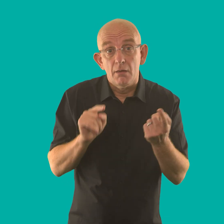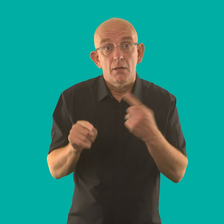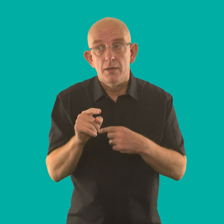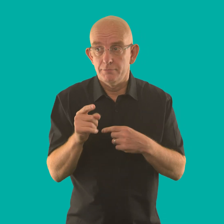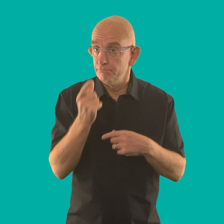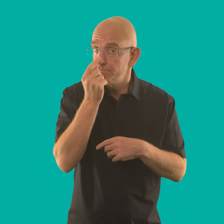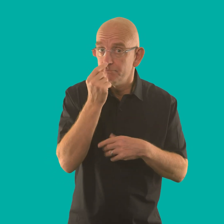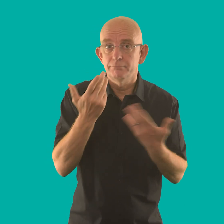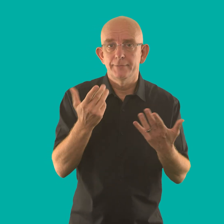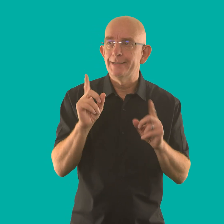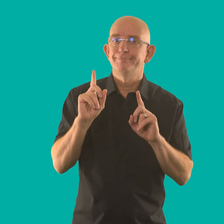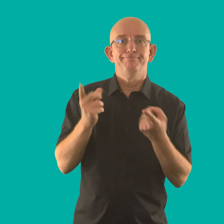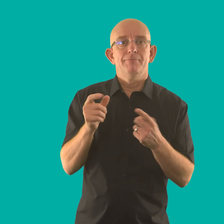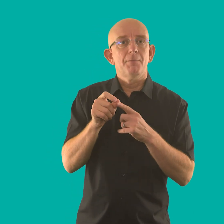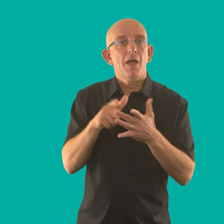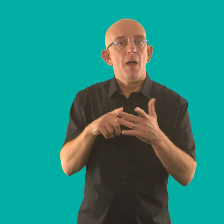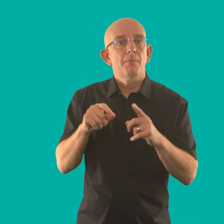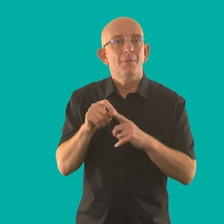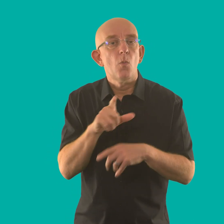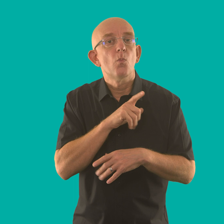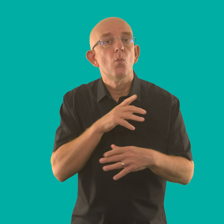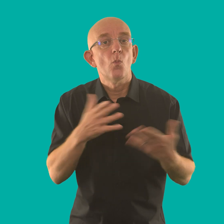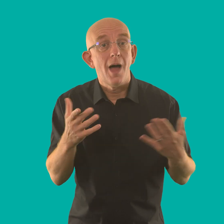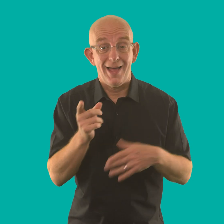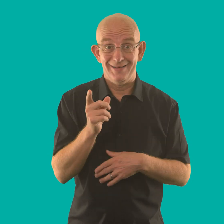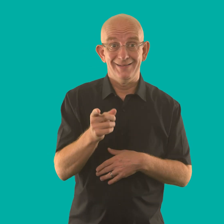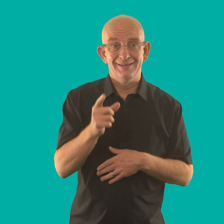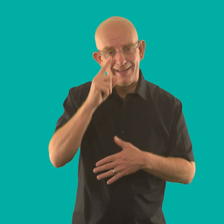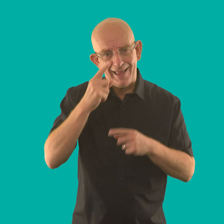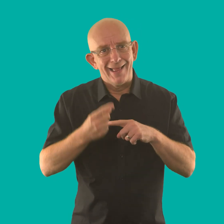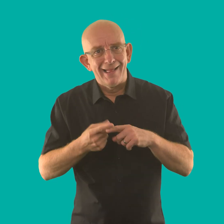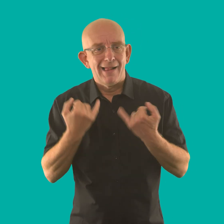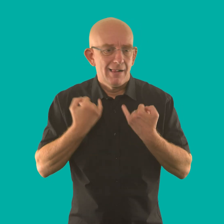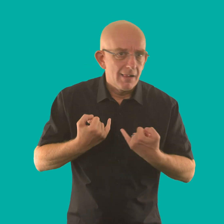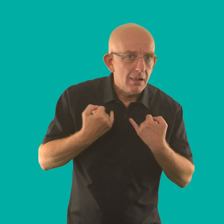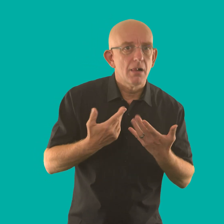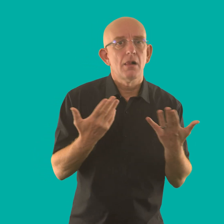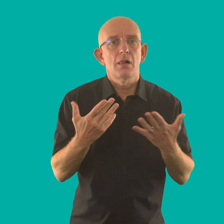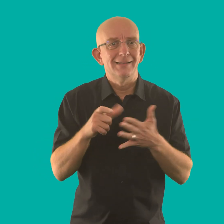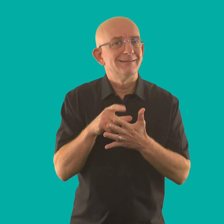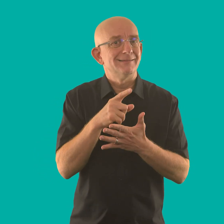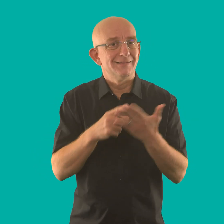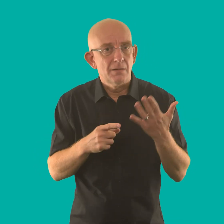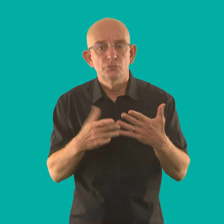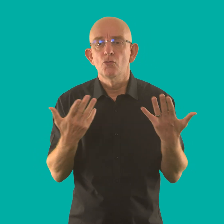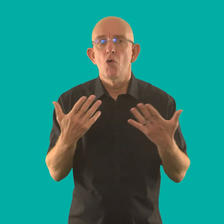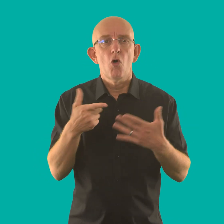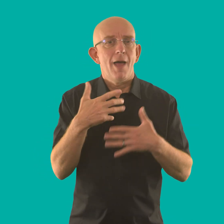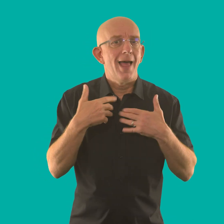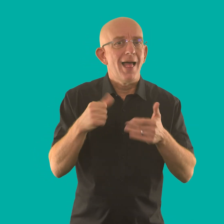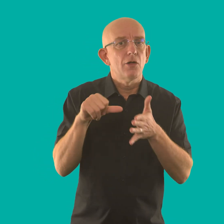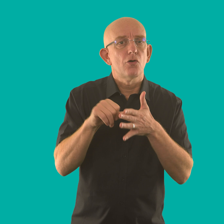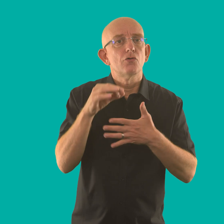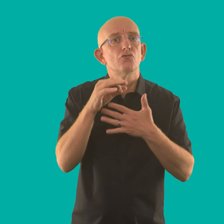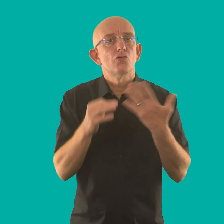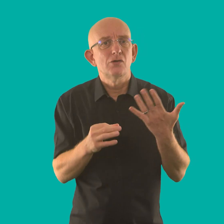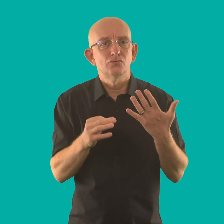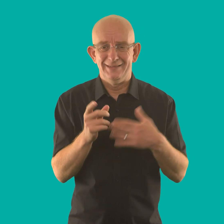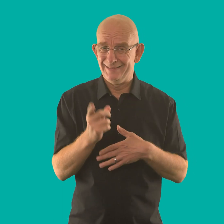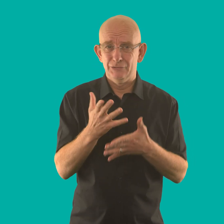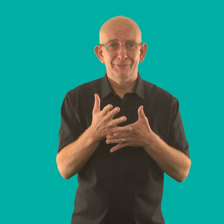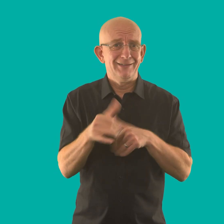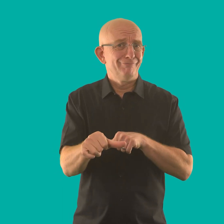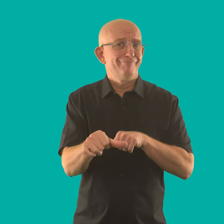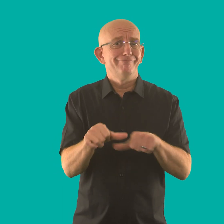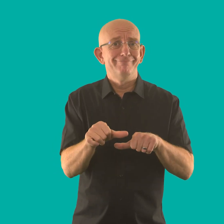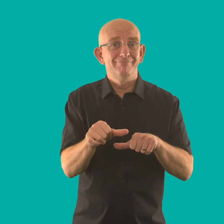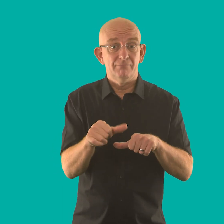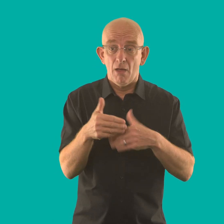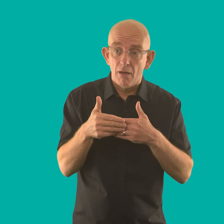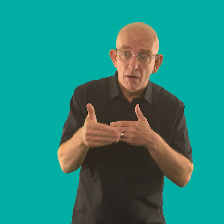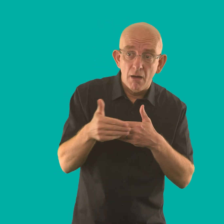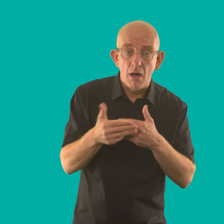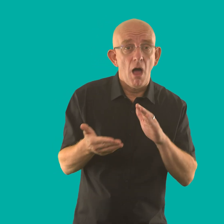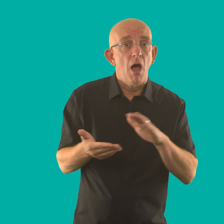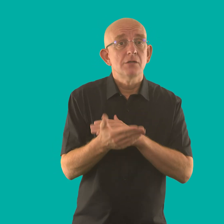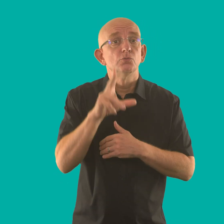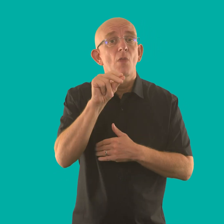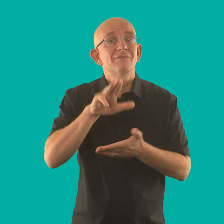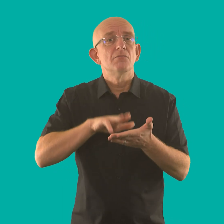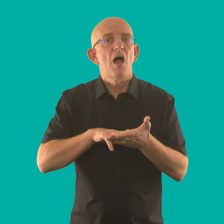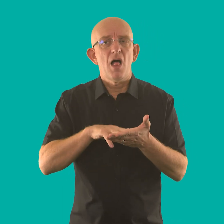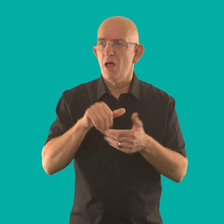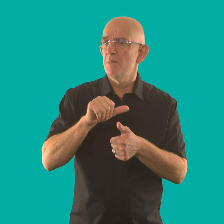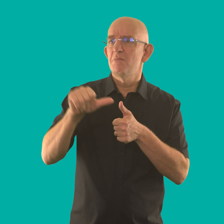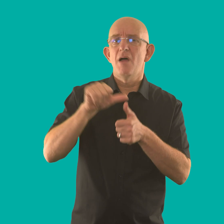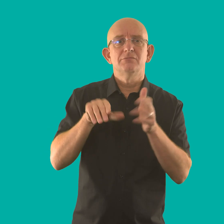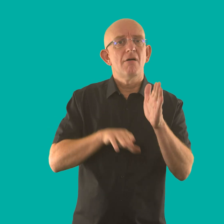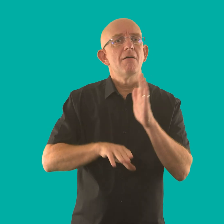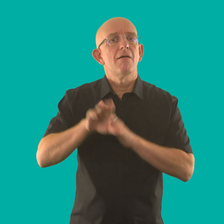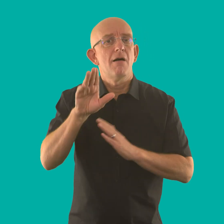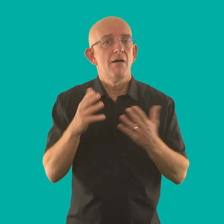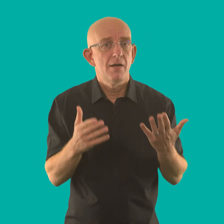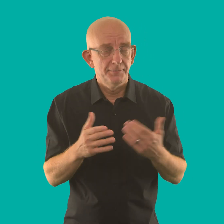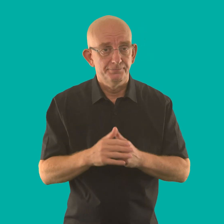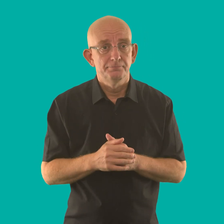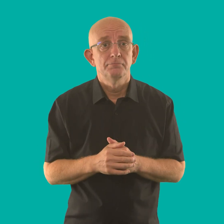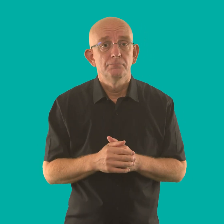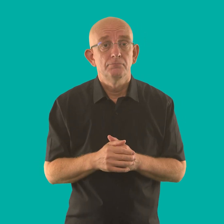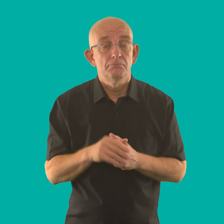You also may not get PIP if you have a short-term illness, disability or health condition, which you are likely to recover from in less than 12 months.